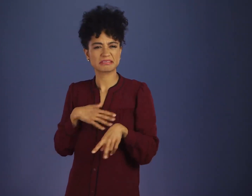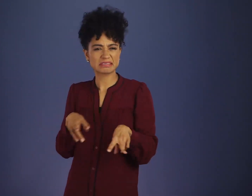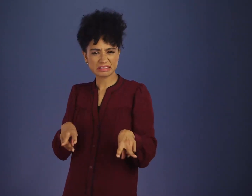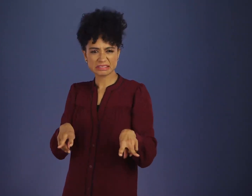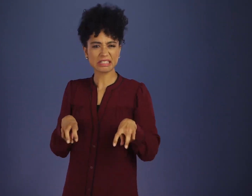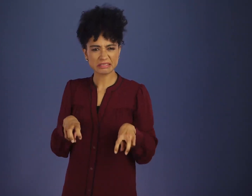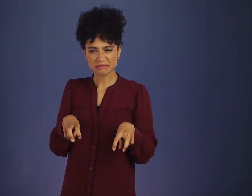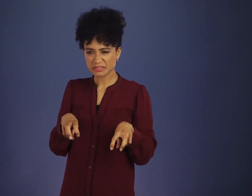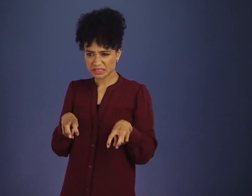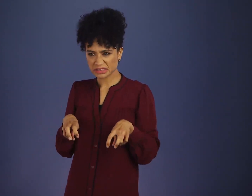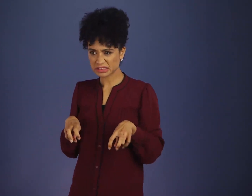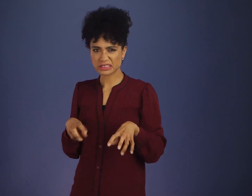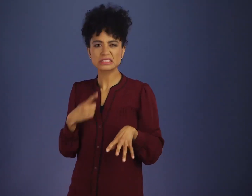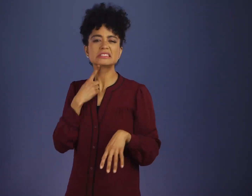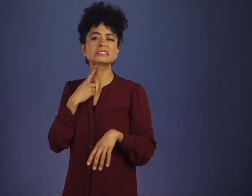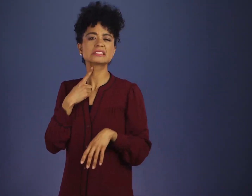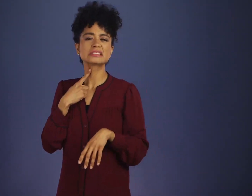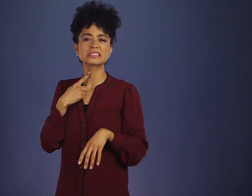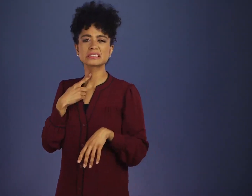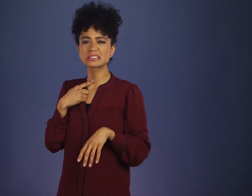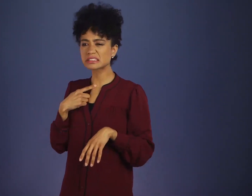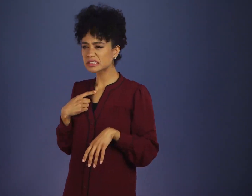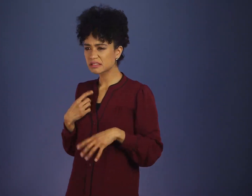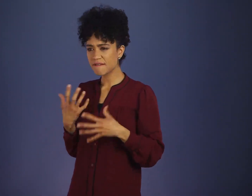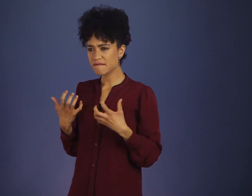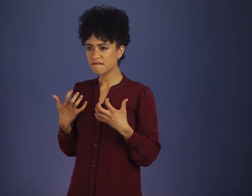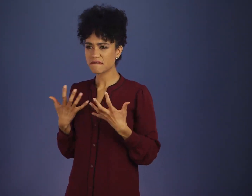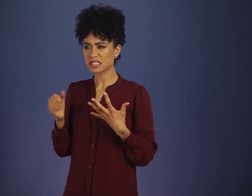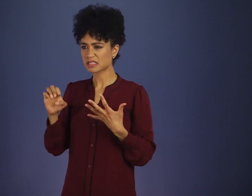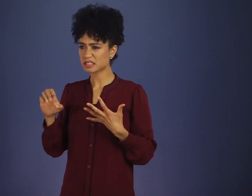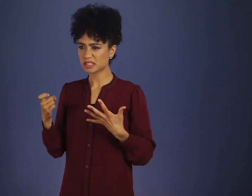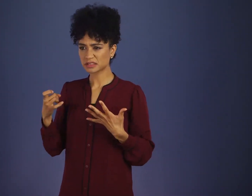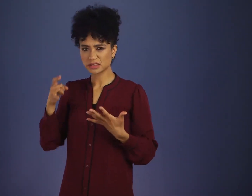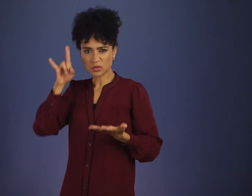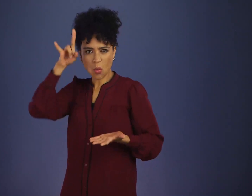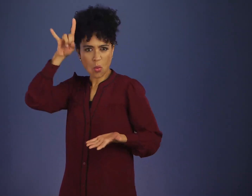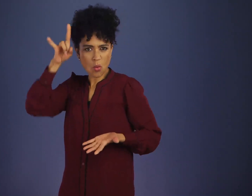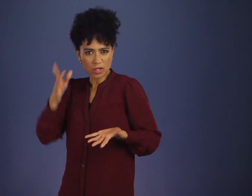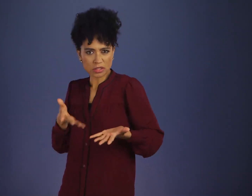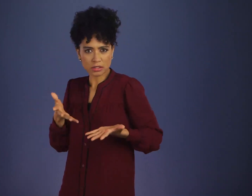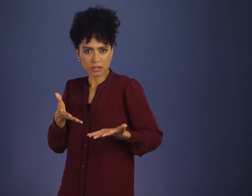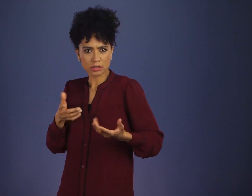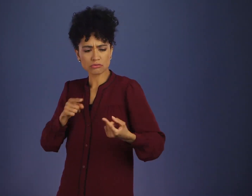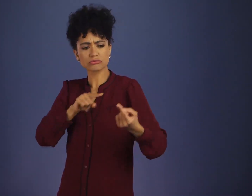When, and how, and in just what instances did my selfish pursuit